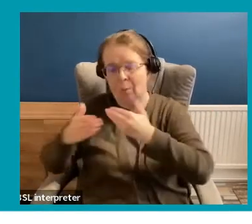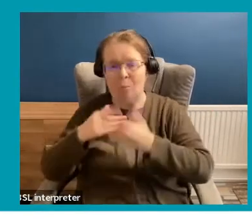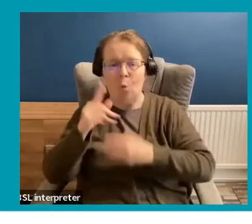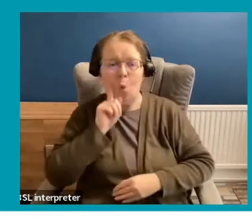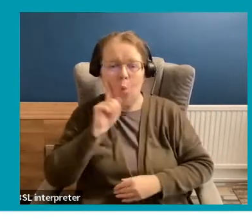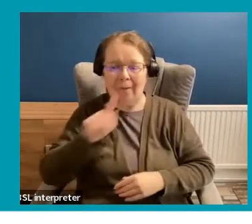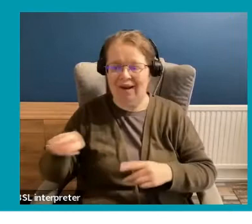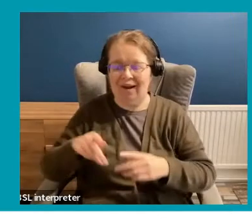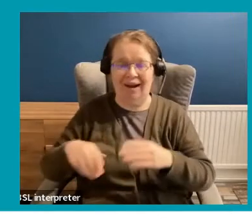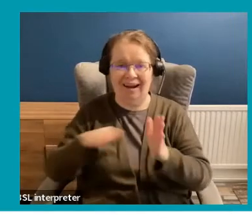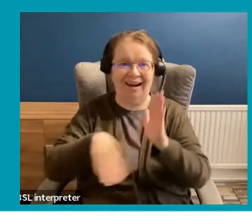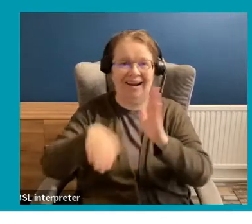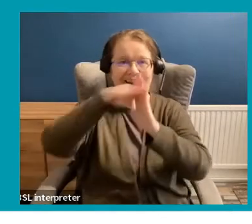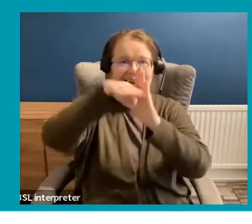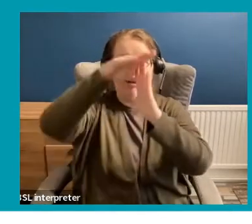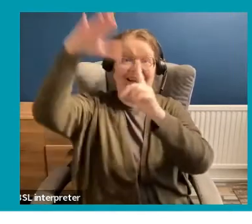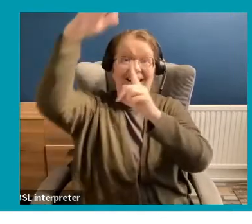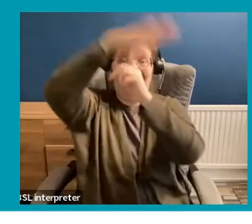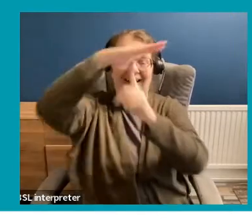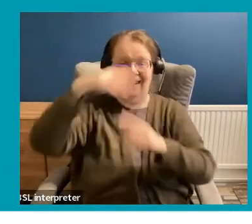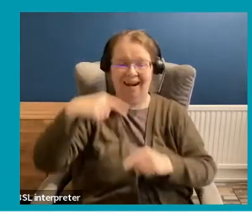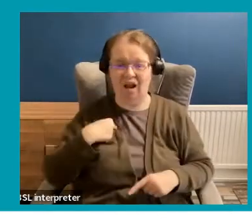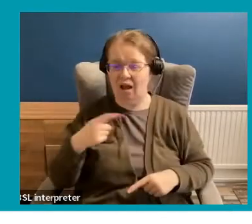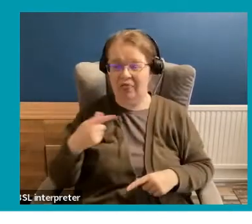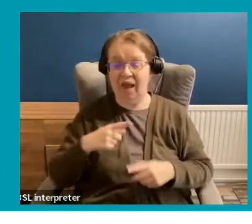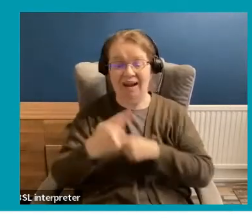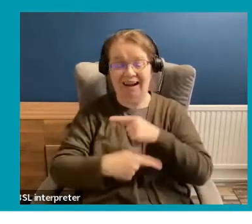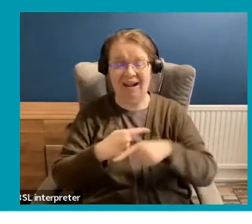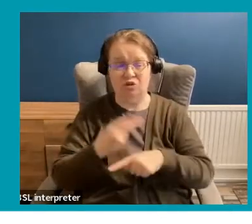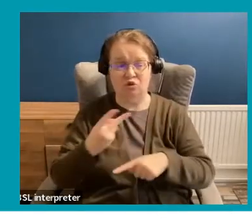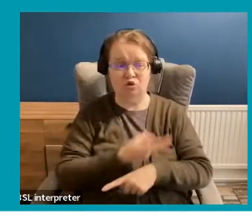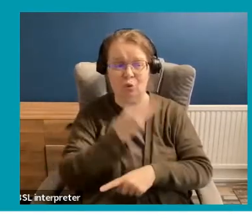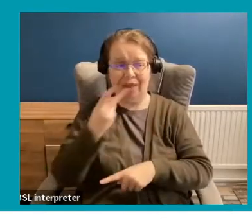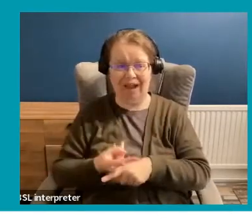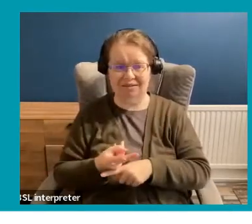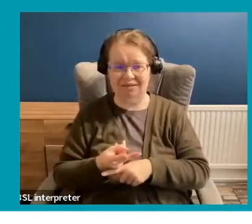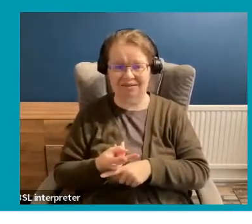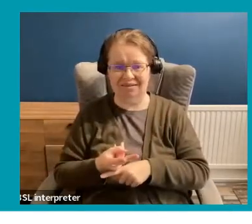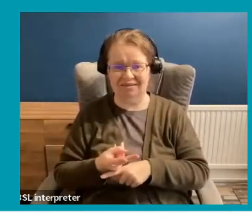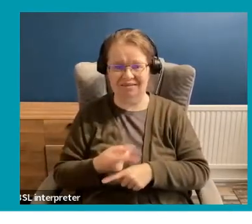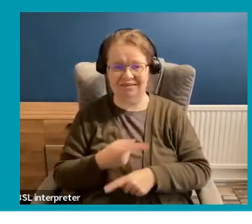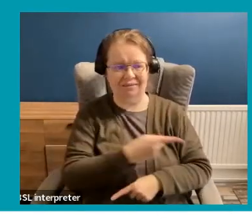And then the year after that we just duplicated that for people of an ethnic minority background.